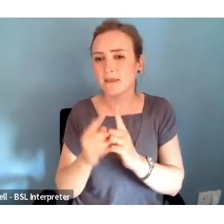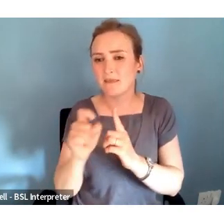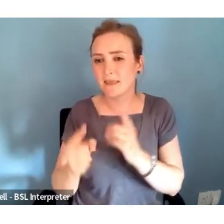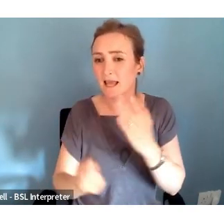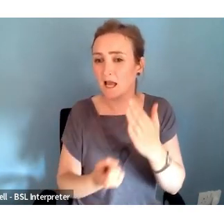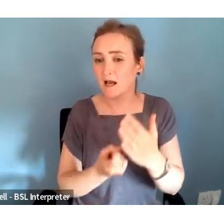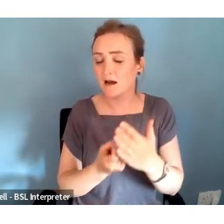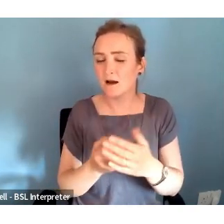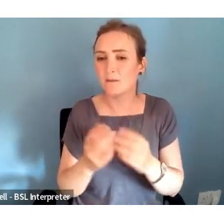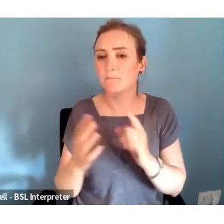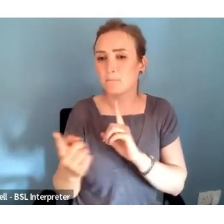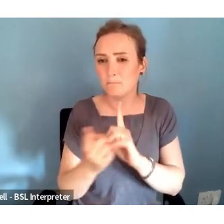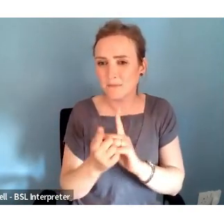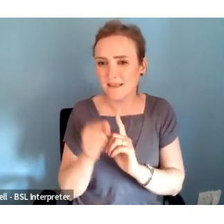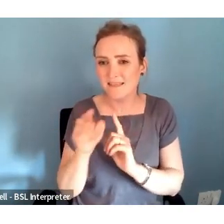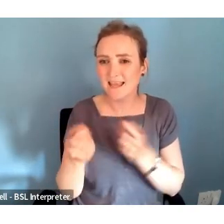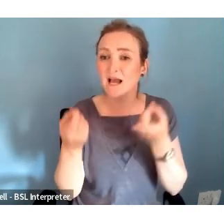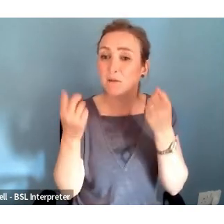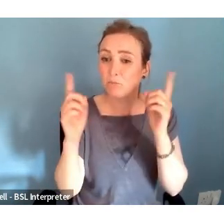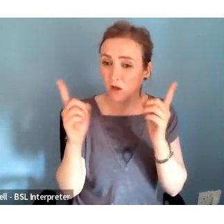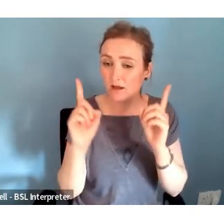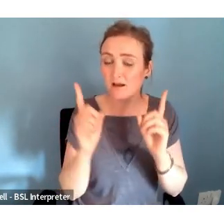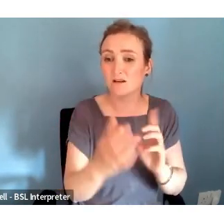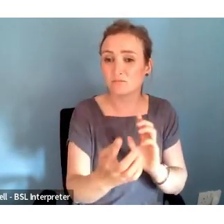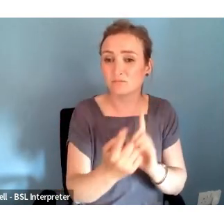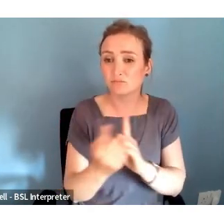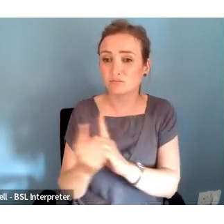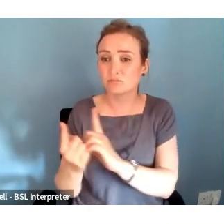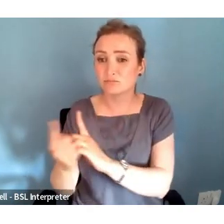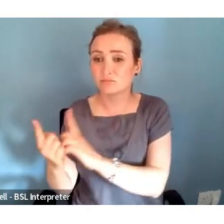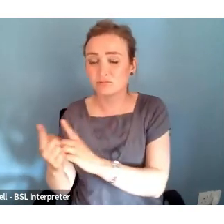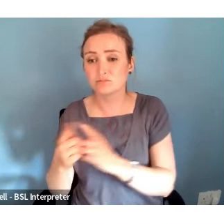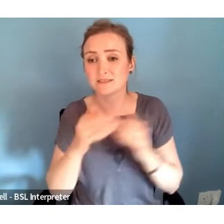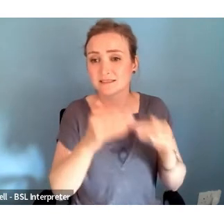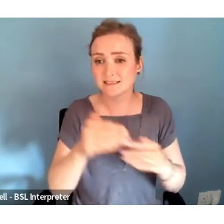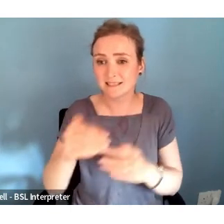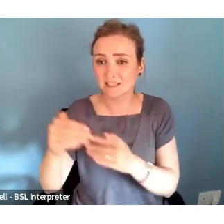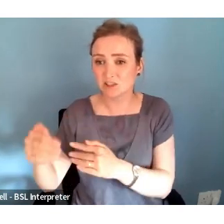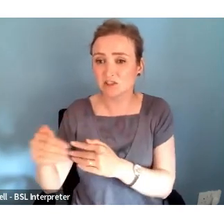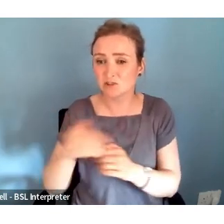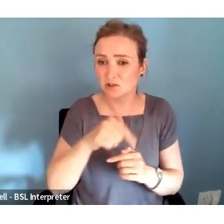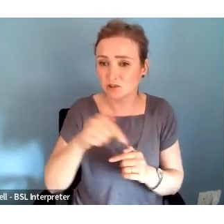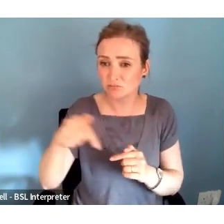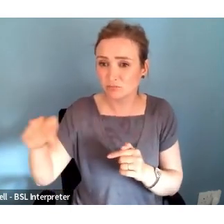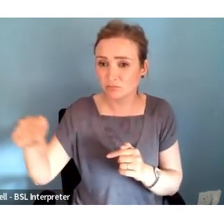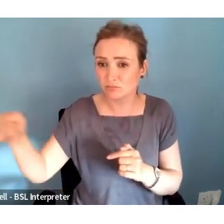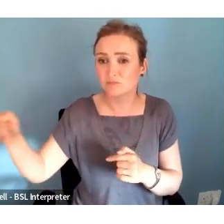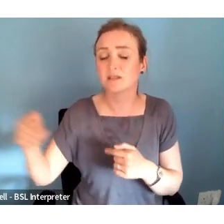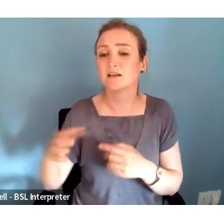unlimited advertising base can have a Meet the employer basis where we invite the candidates and you